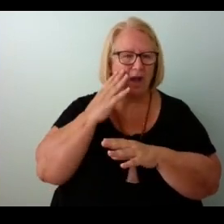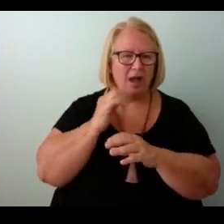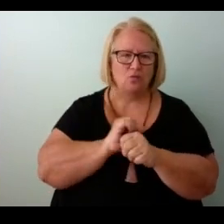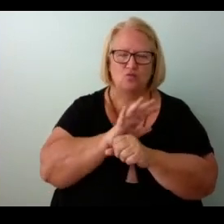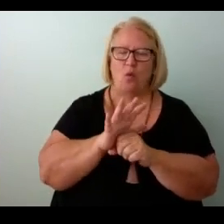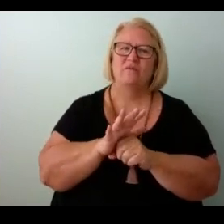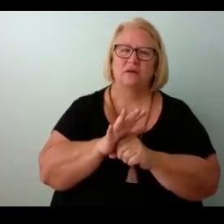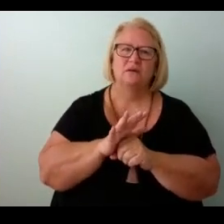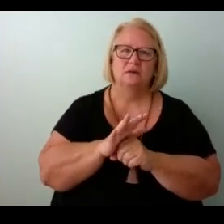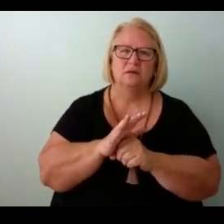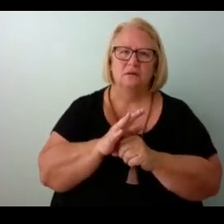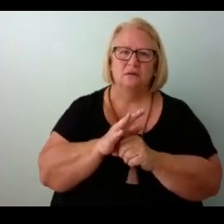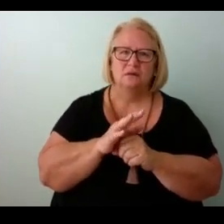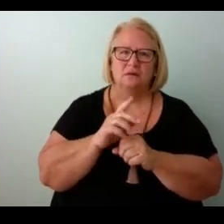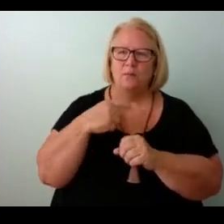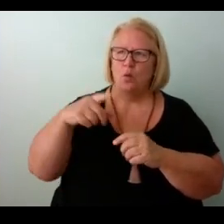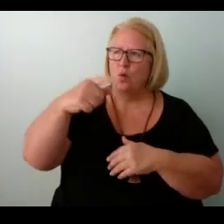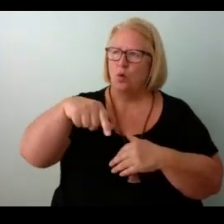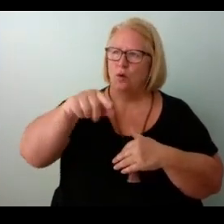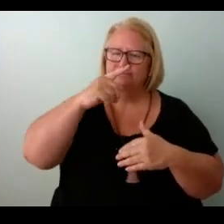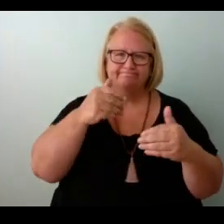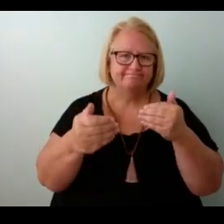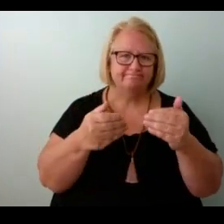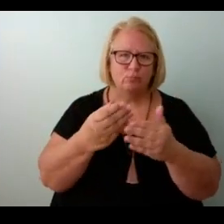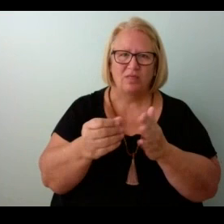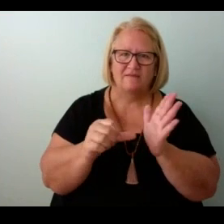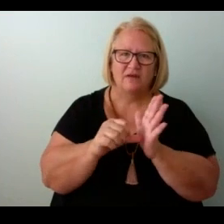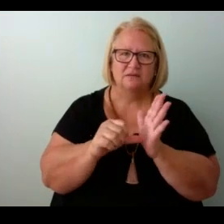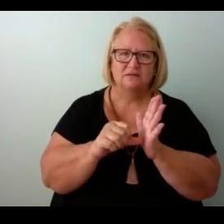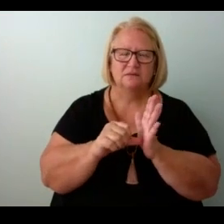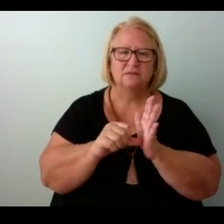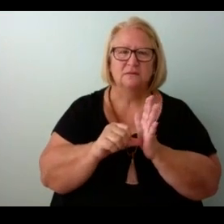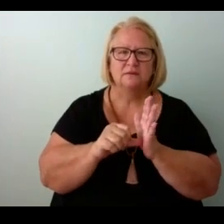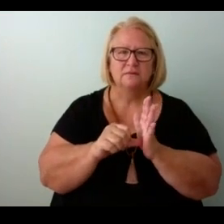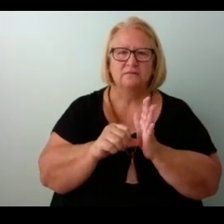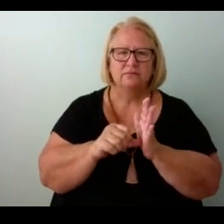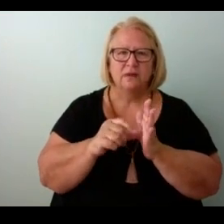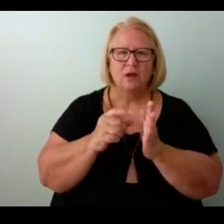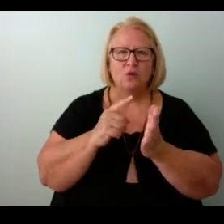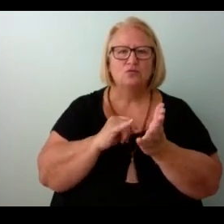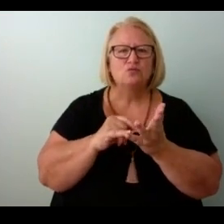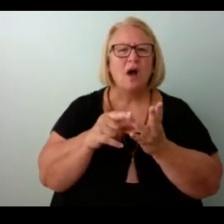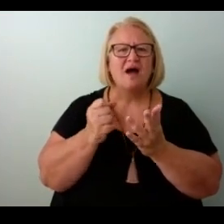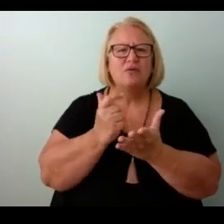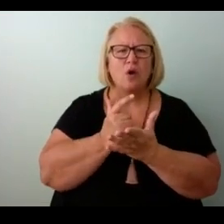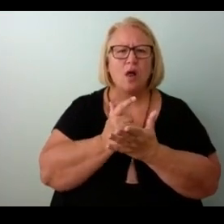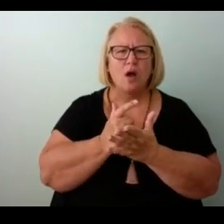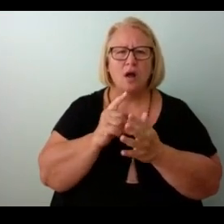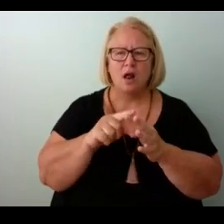was struggling and a lot of effort made to try and keep as many people on track as they